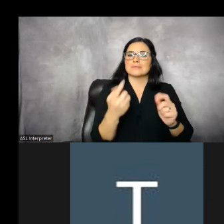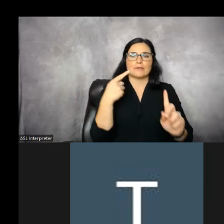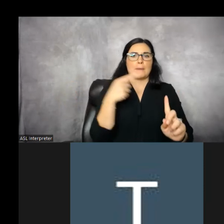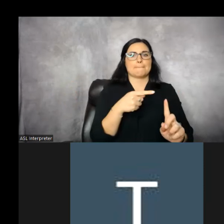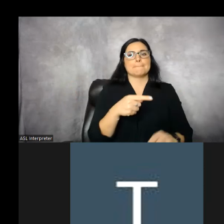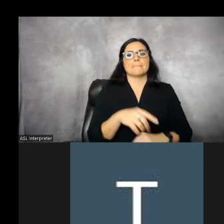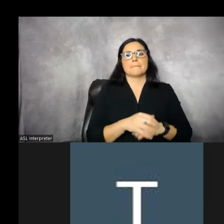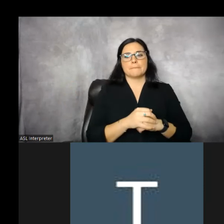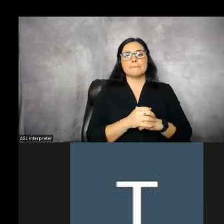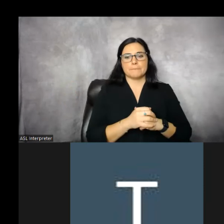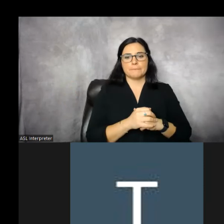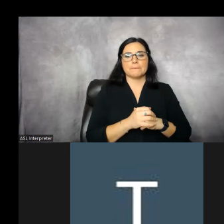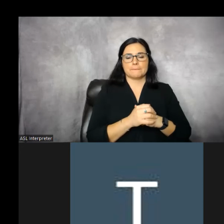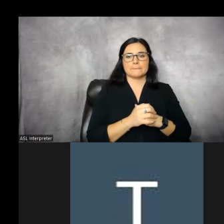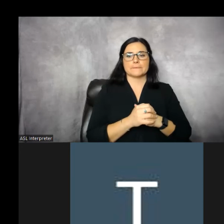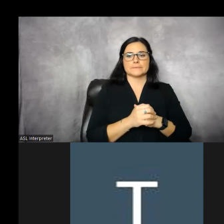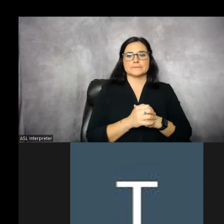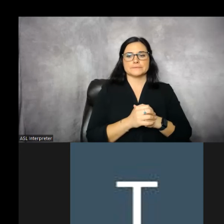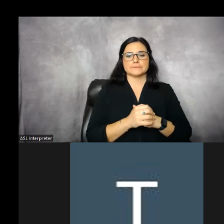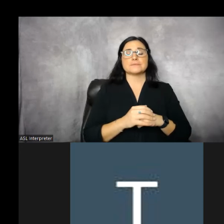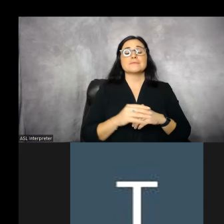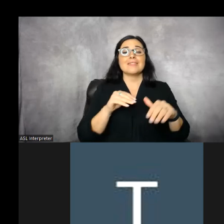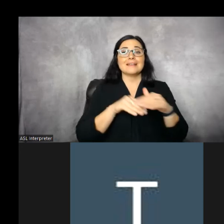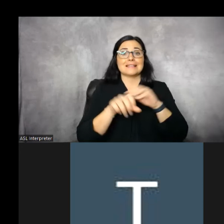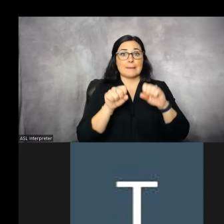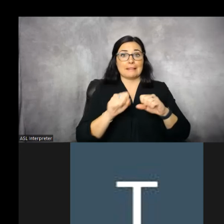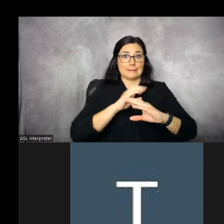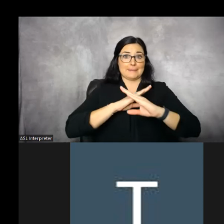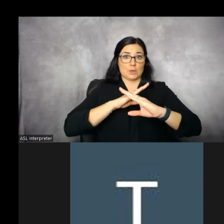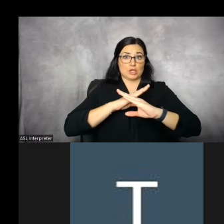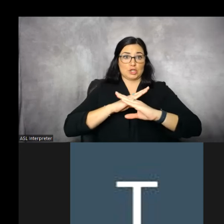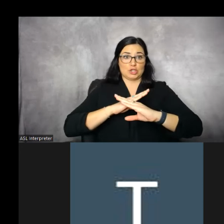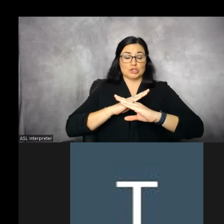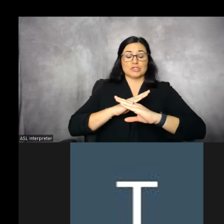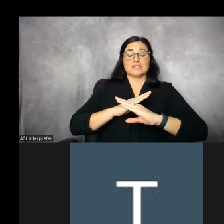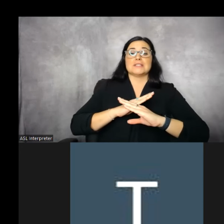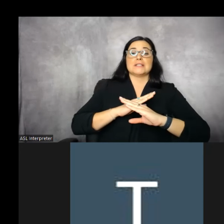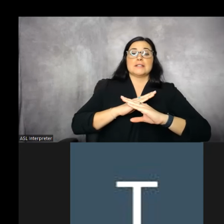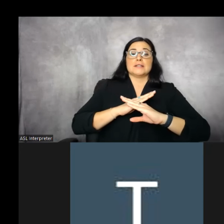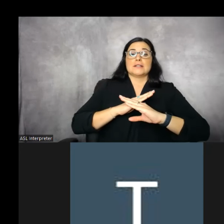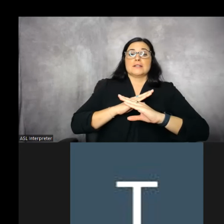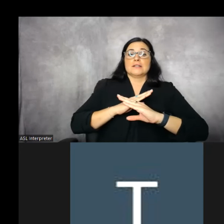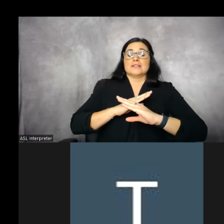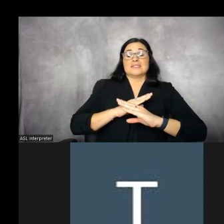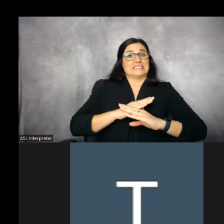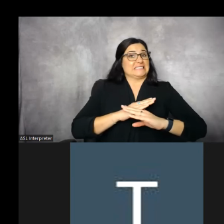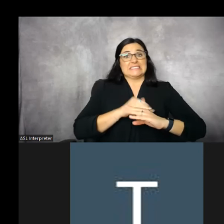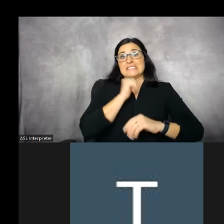And the accessibility barriers are ones that it doesn't work for them, right?